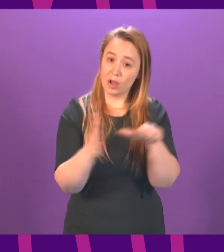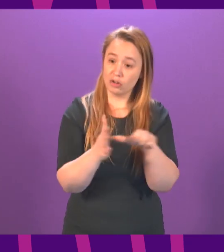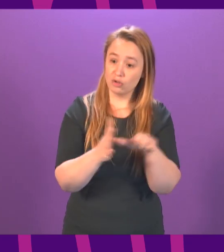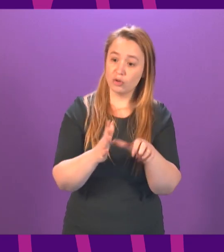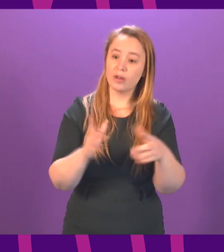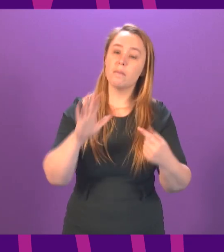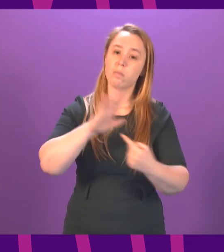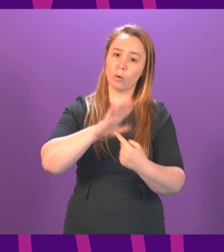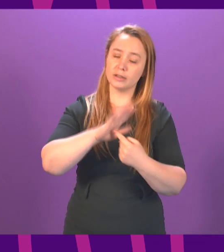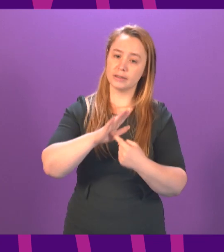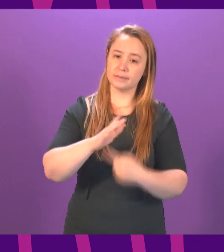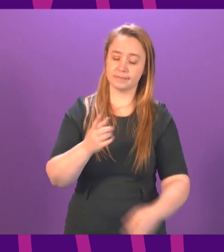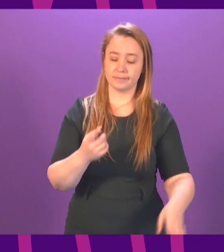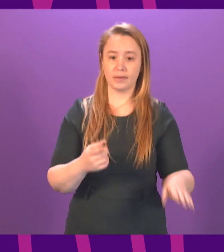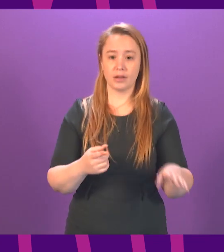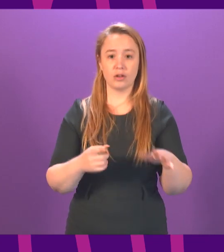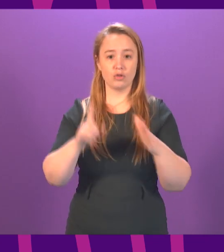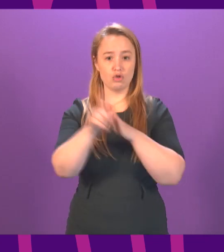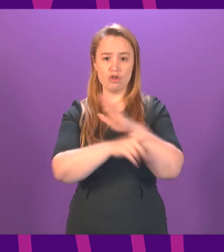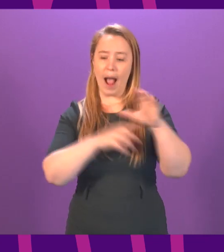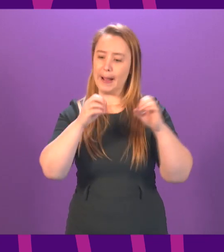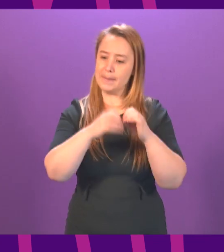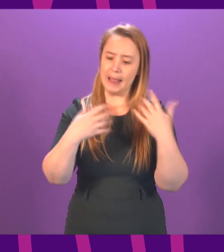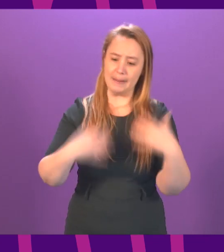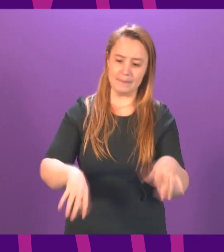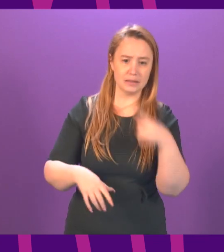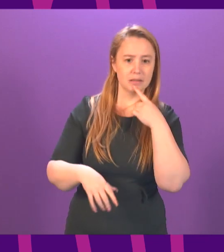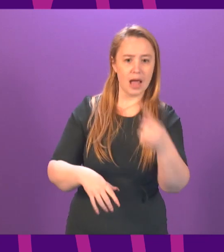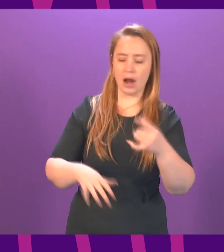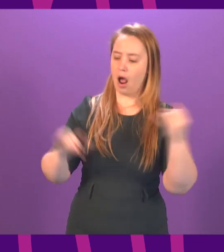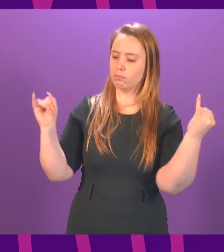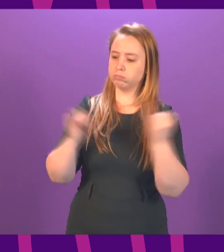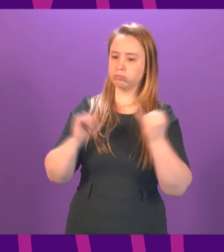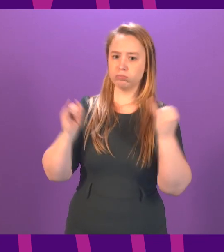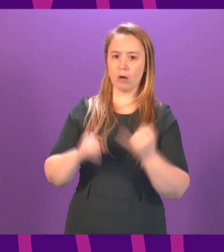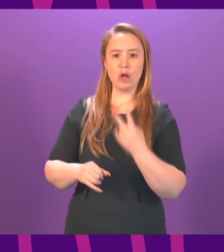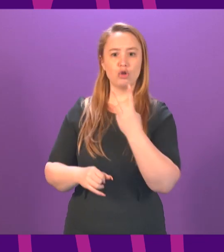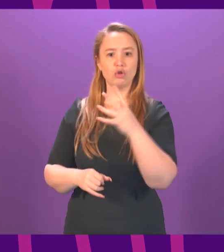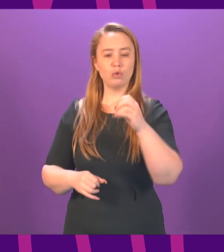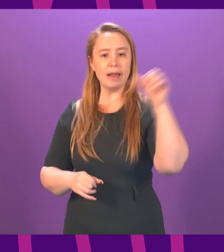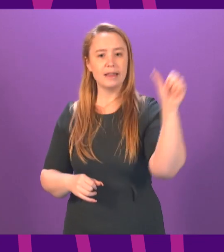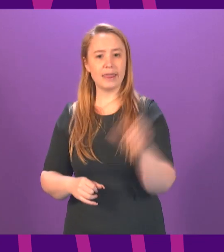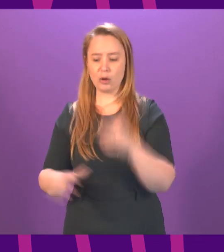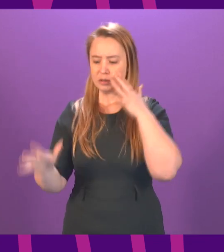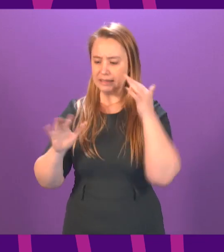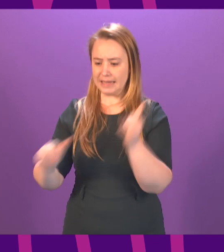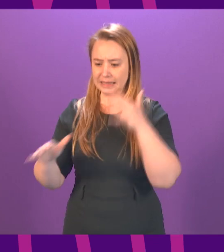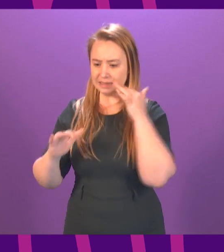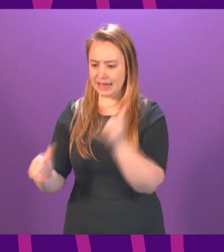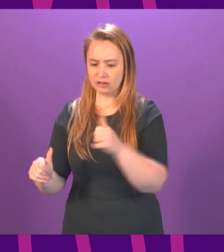Jackie Baillie said that it is terrible that only 20,000 people were tested, as opposed to 50,000.